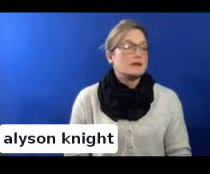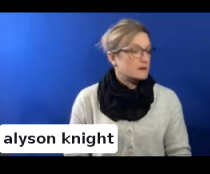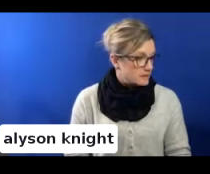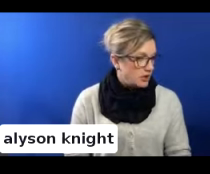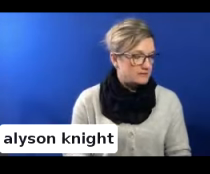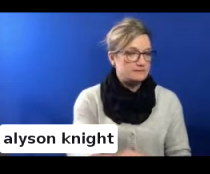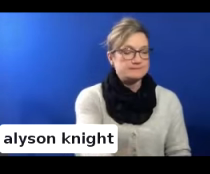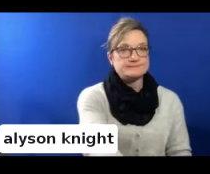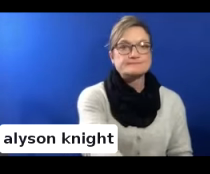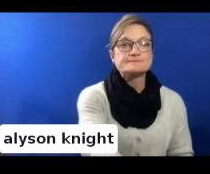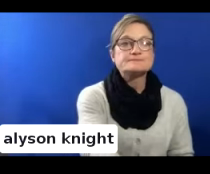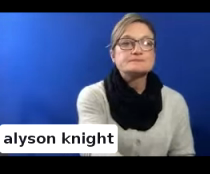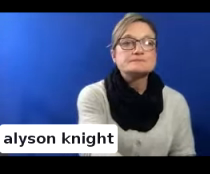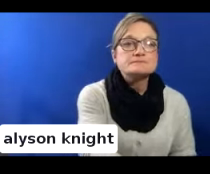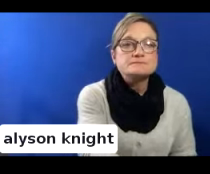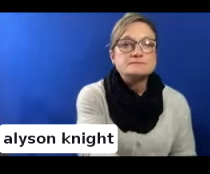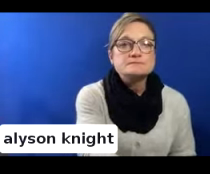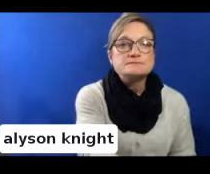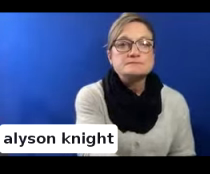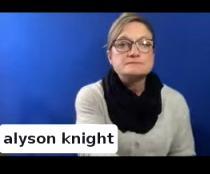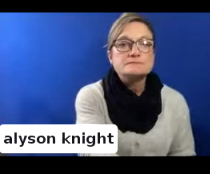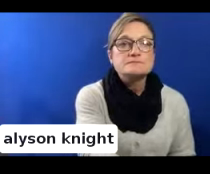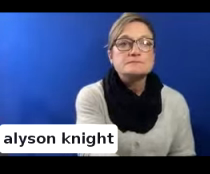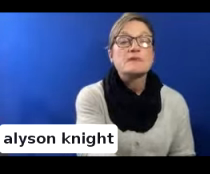Additional material, and this is the end of the final report.